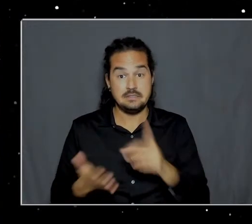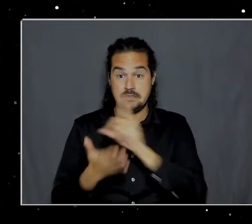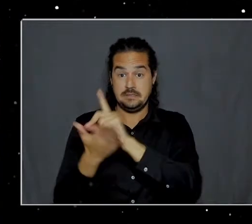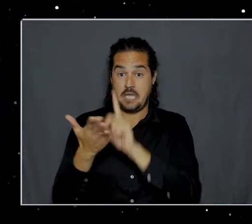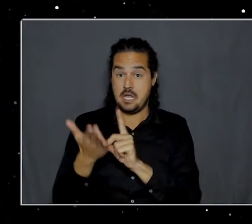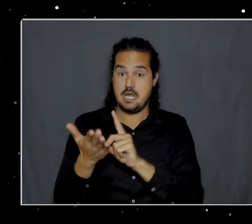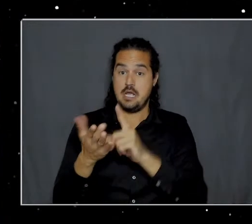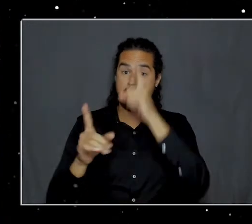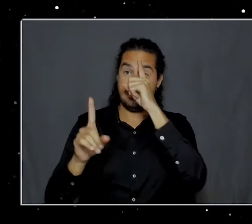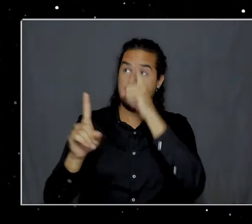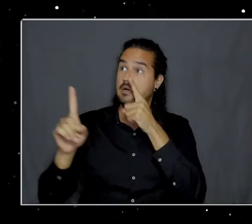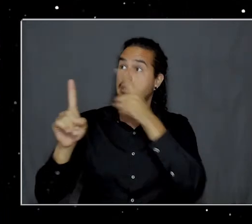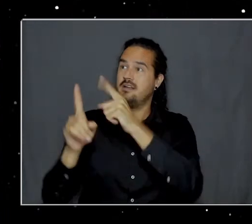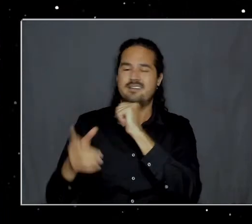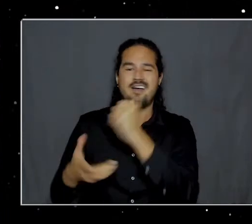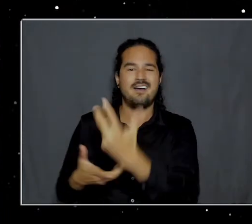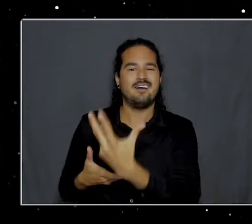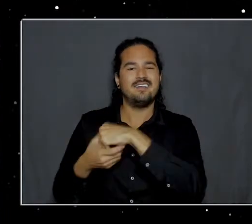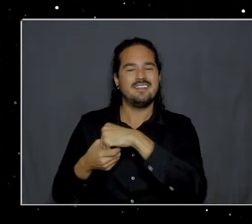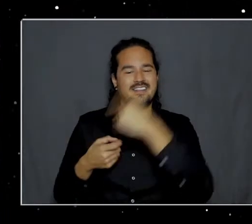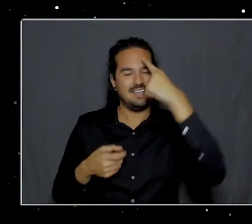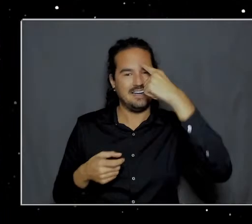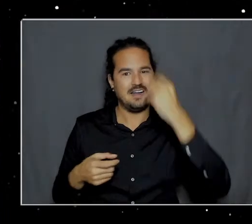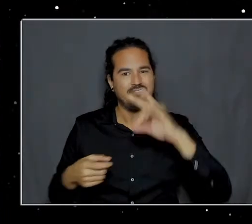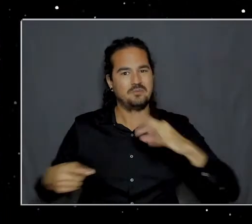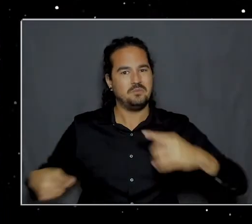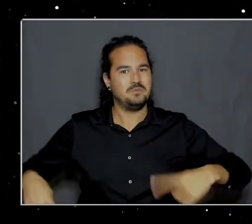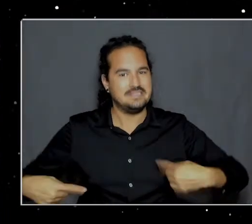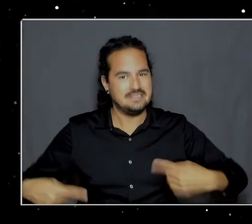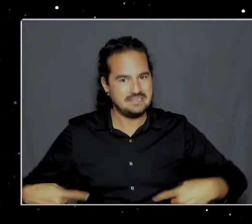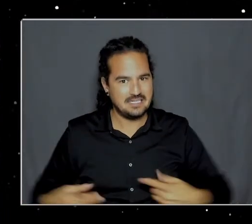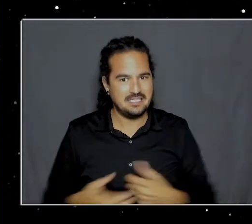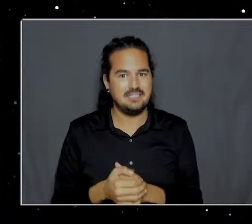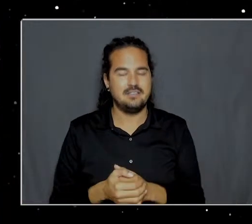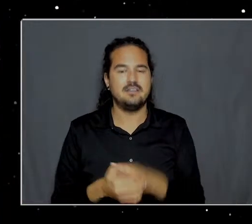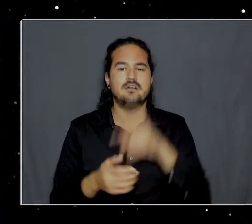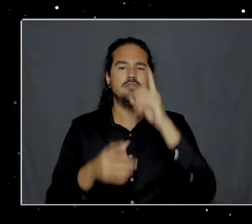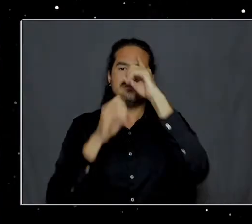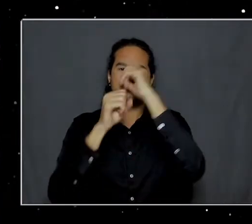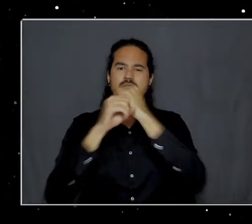PREVENT THE PERSON FROM A WHEELCHAIR, THEY JUST DIDN'T THINK ABOUT THEM. SO I WOULD SAY, ONE OF THE THINGS WE NEED TO LEARN, IS HOW